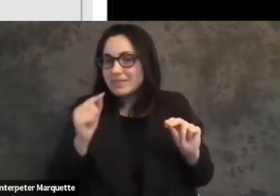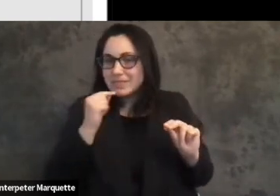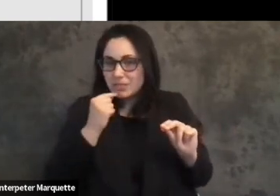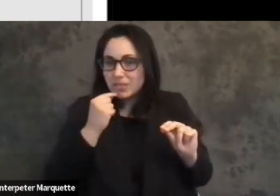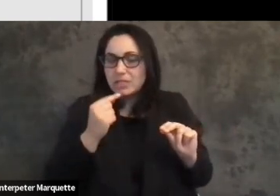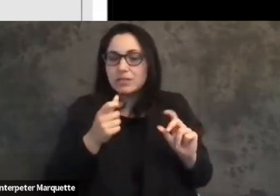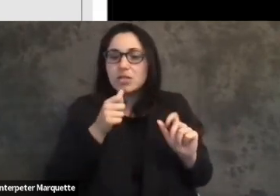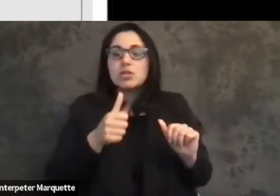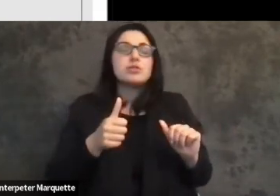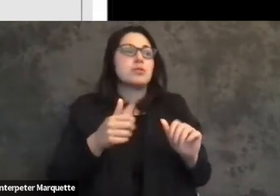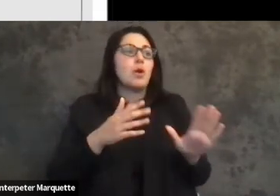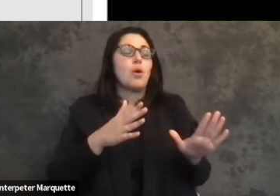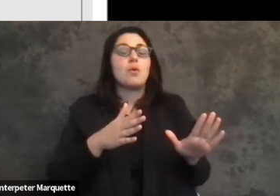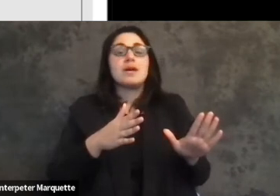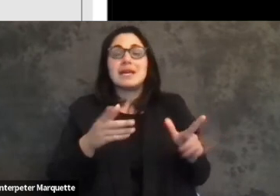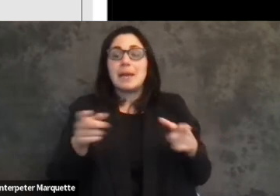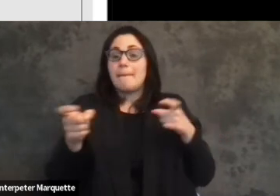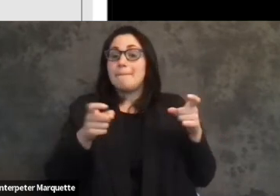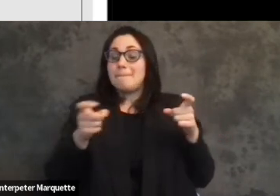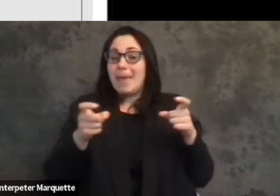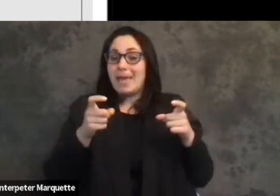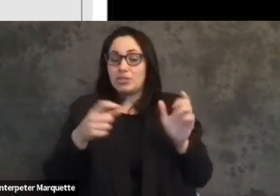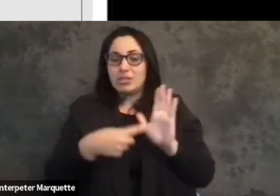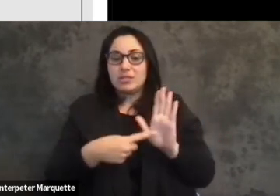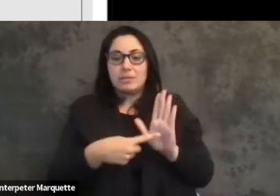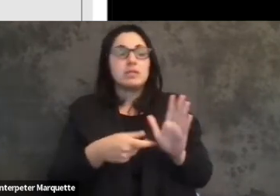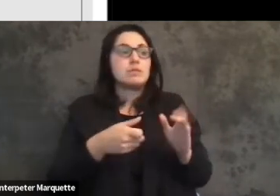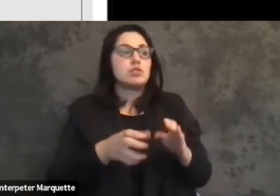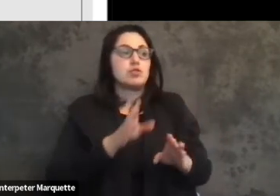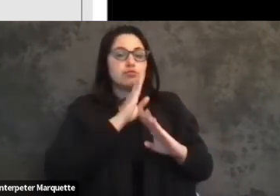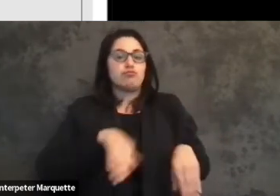that people are making up because we don't want to talk to you.